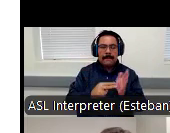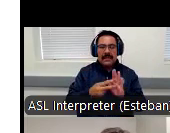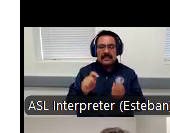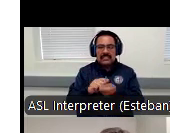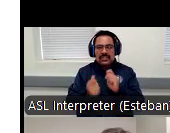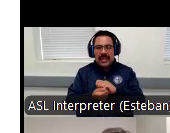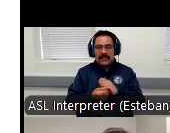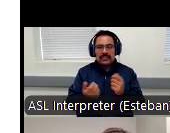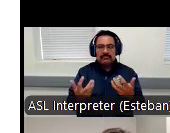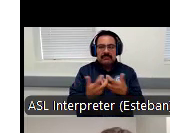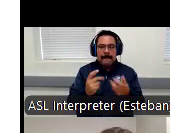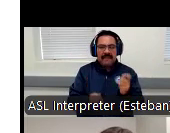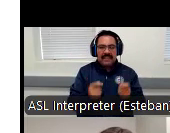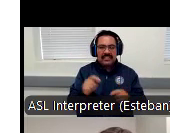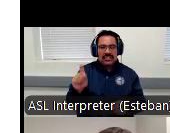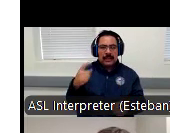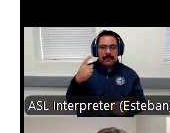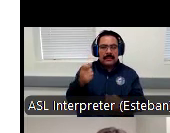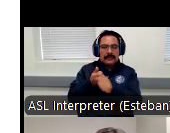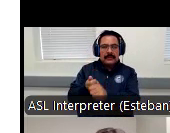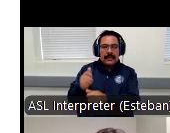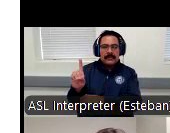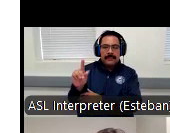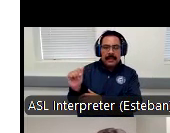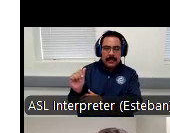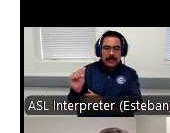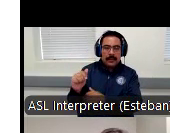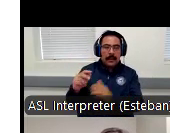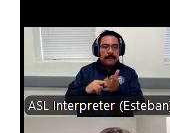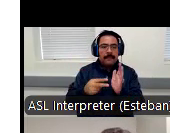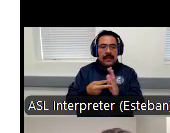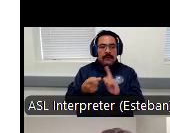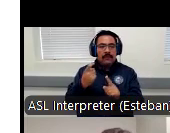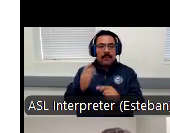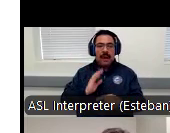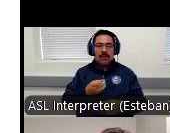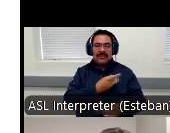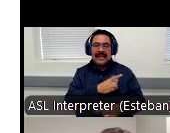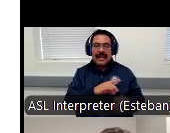that's needed because of a disability, and so these are coming from our delegates, our donors,